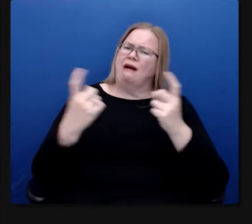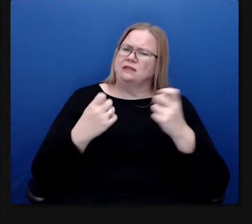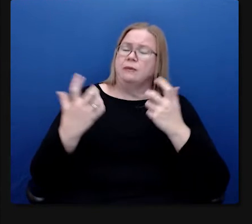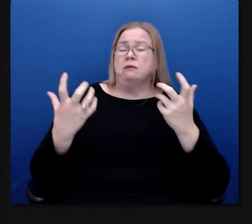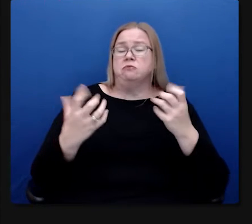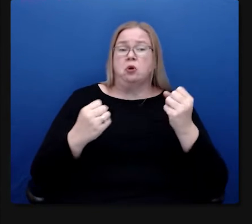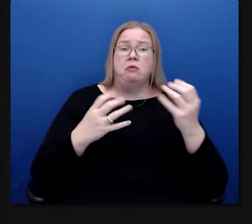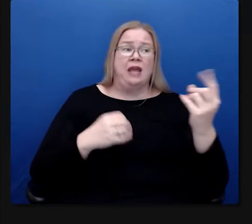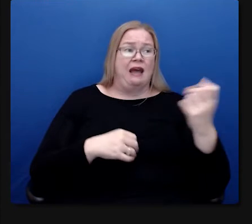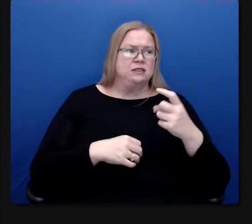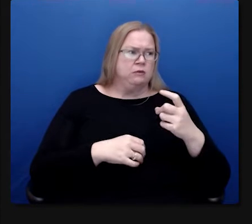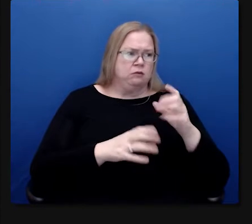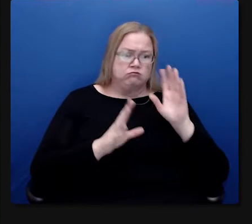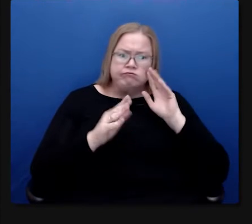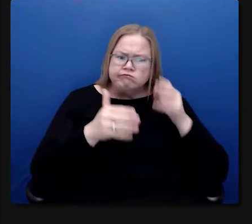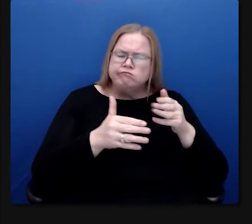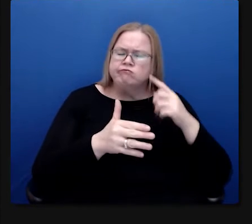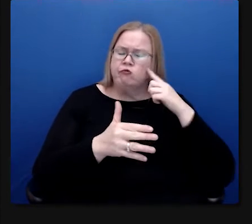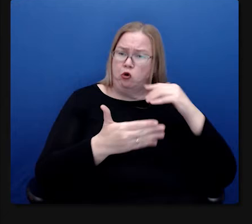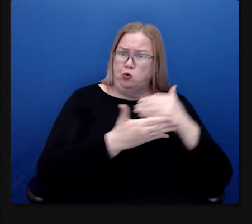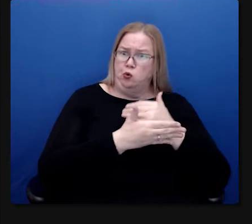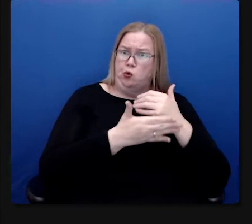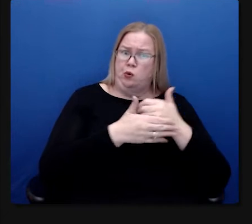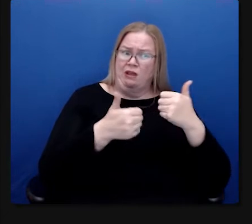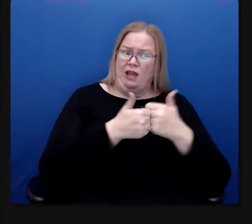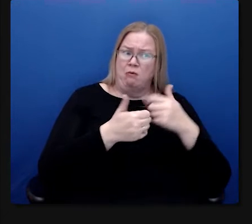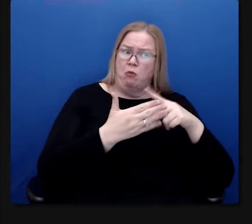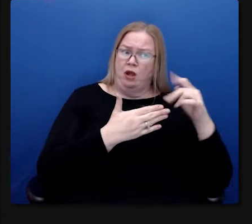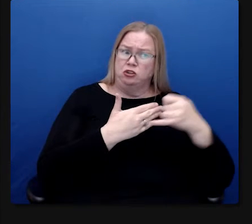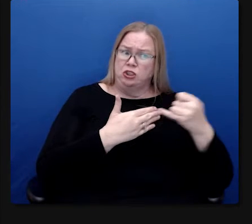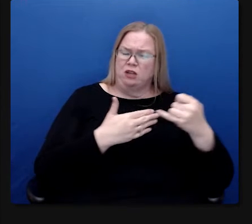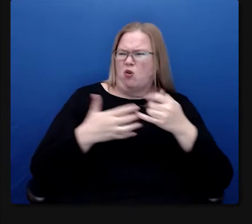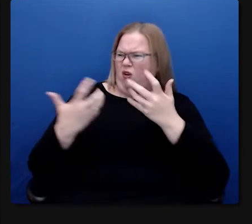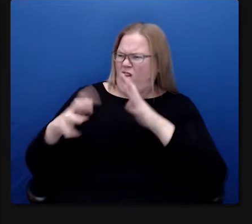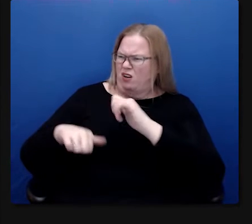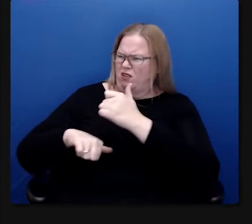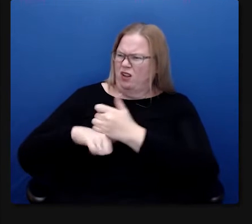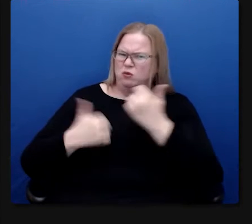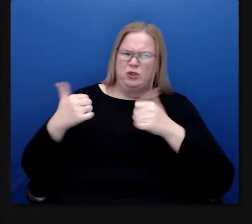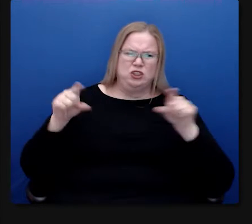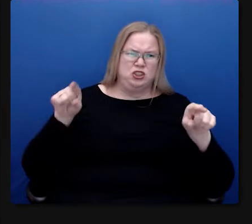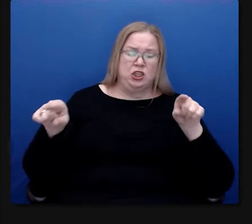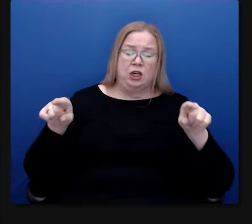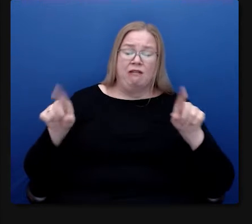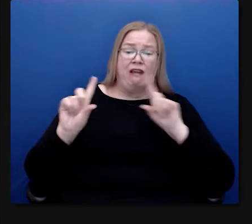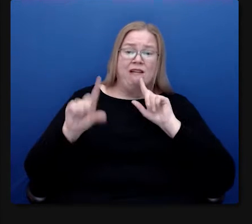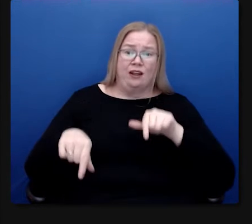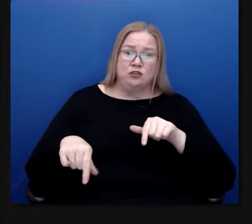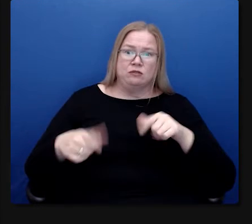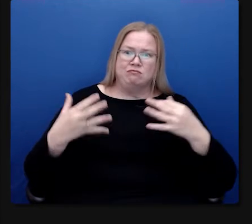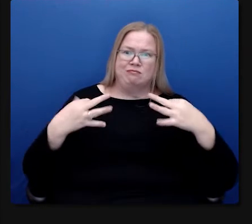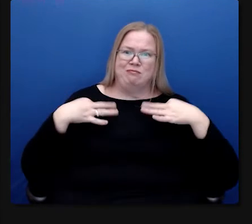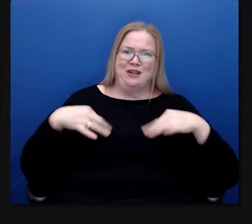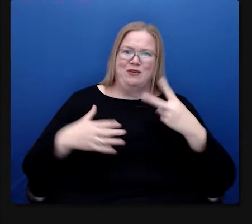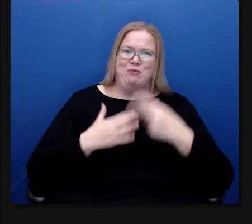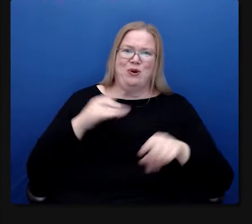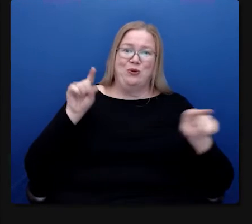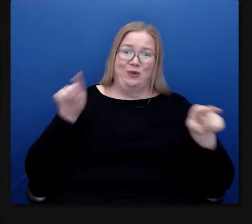They asked me if it's targeted towards new game projects or existing game projects. The answer is that there is benefits to both types of projects when using